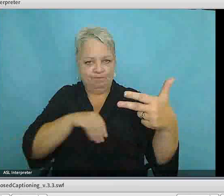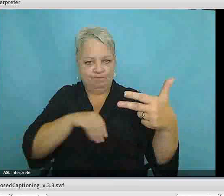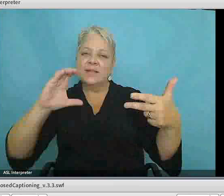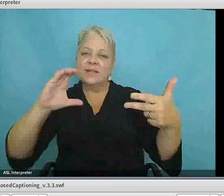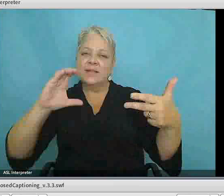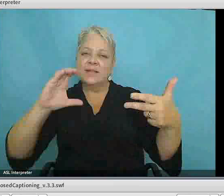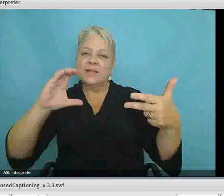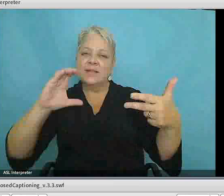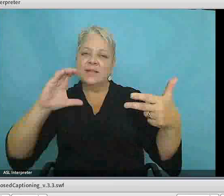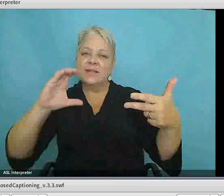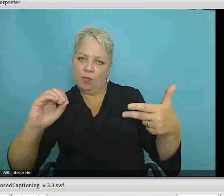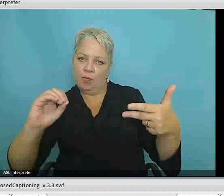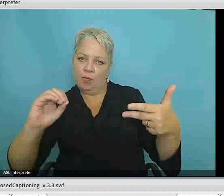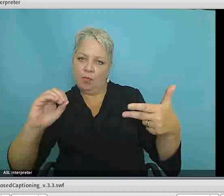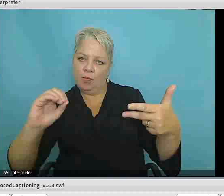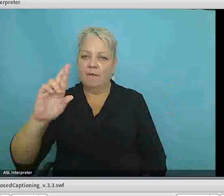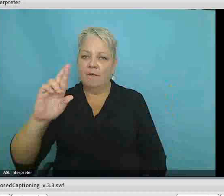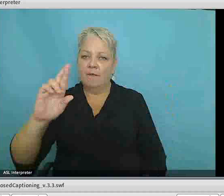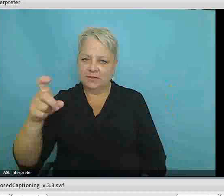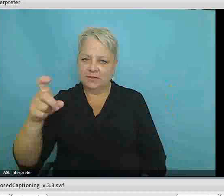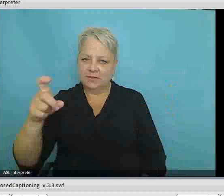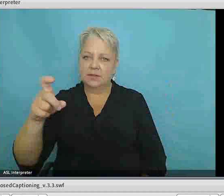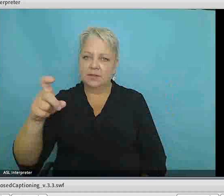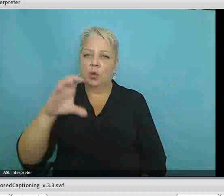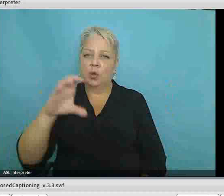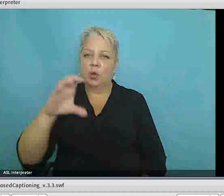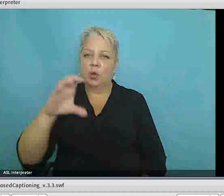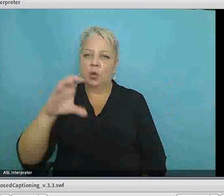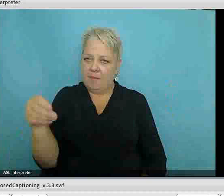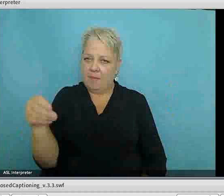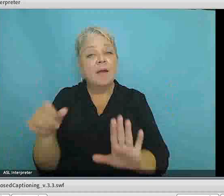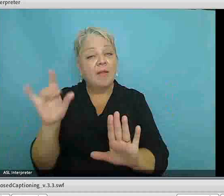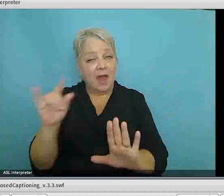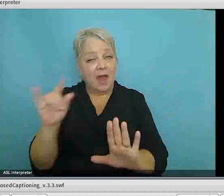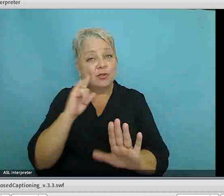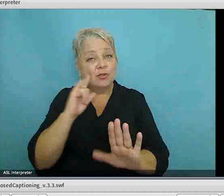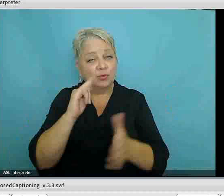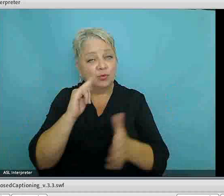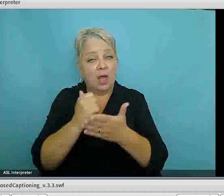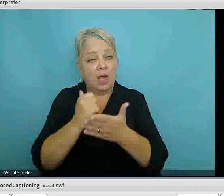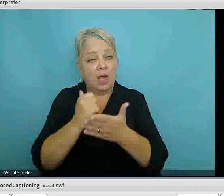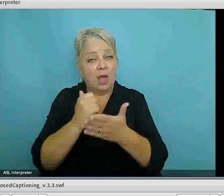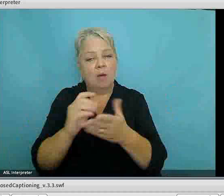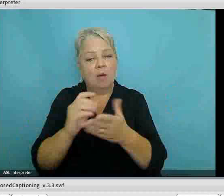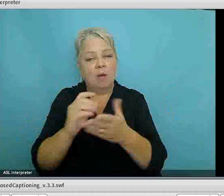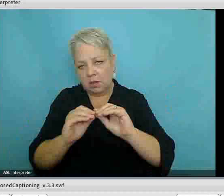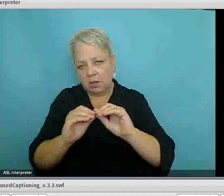I know many of these folks are low-income subsidy folks and other sort of complicated